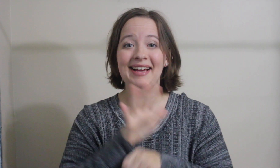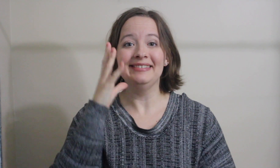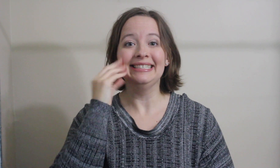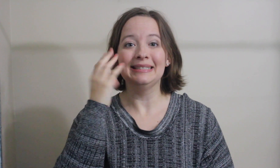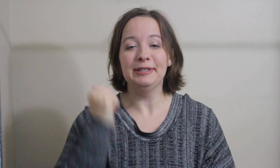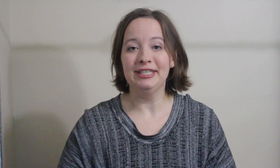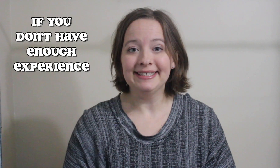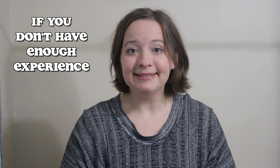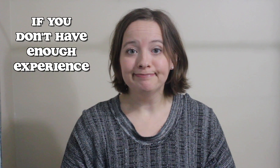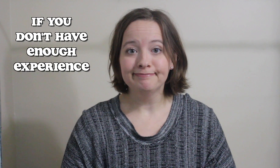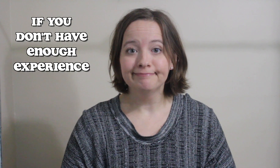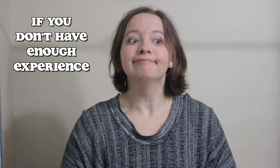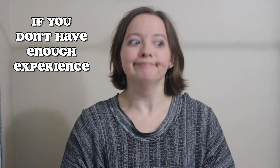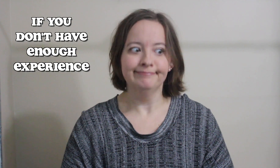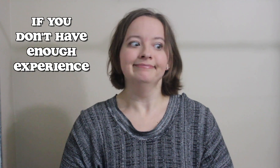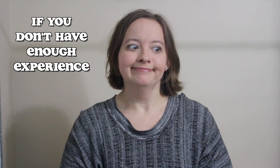if you don't have enough experience.